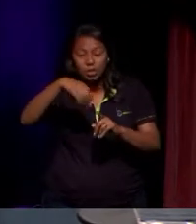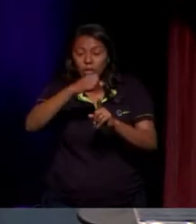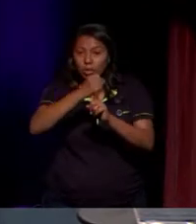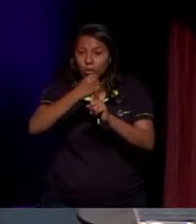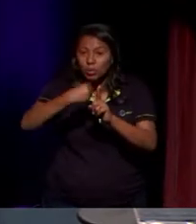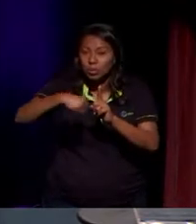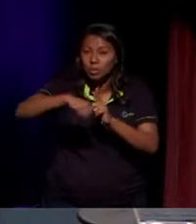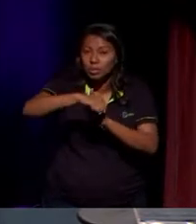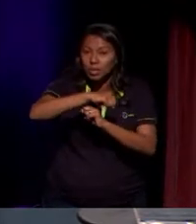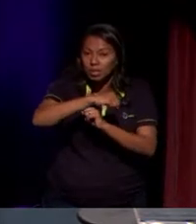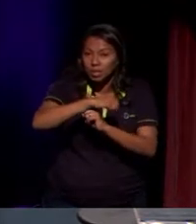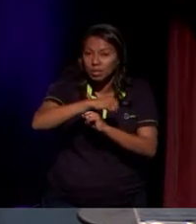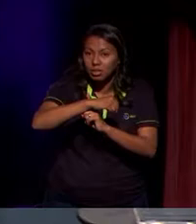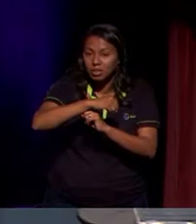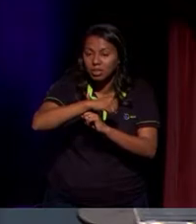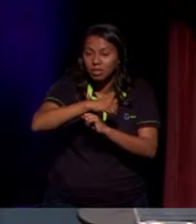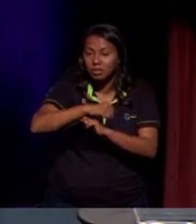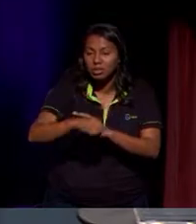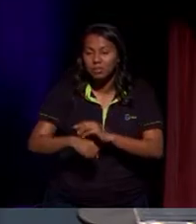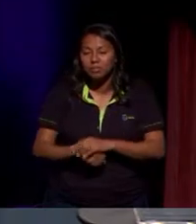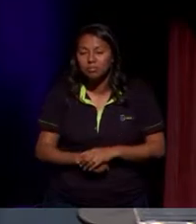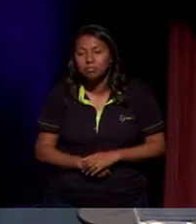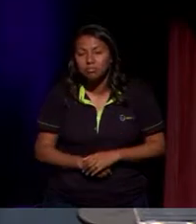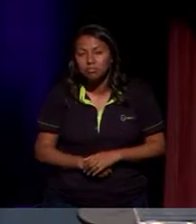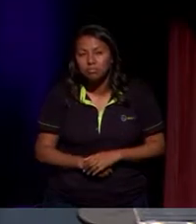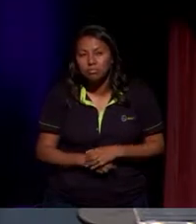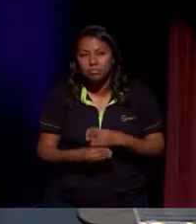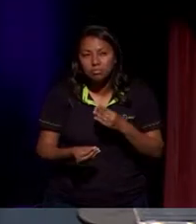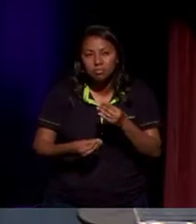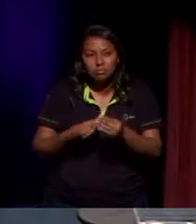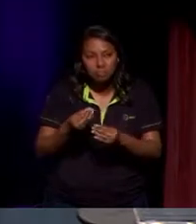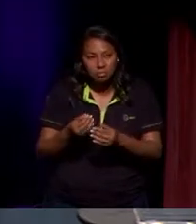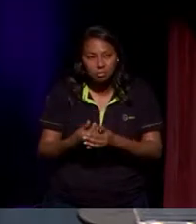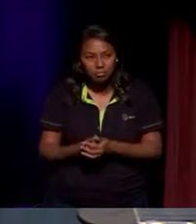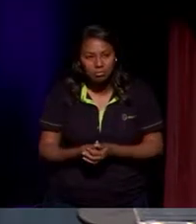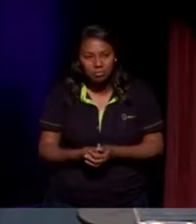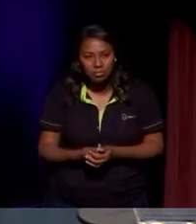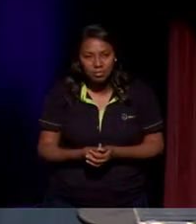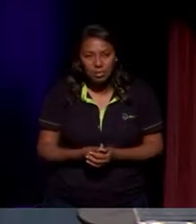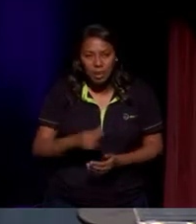clear that surrounded by societies patrilineal and patriarchal.